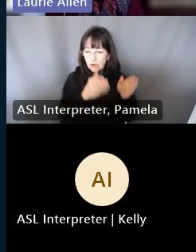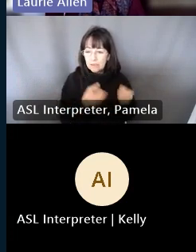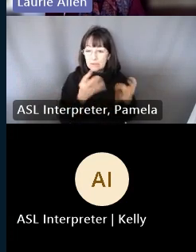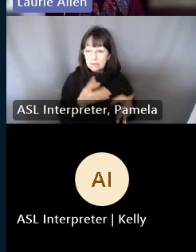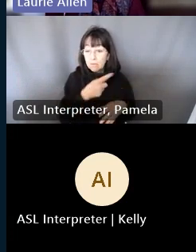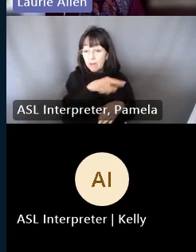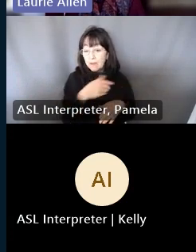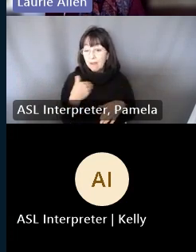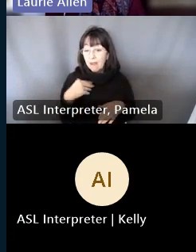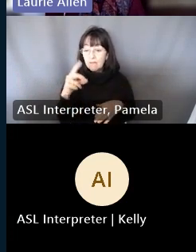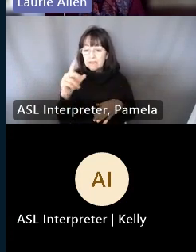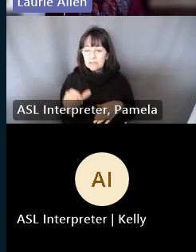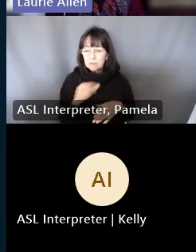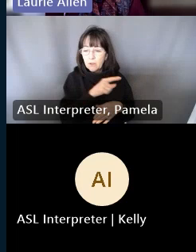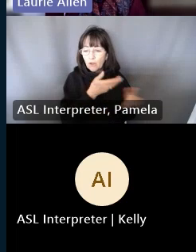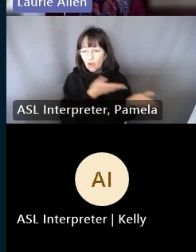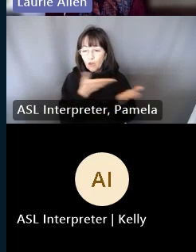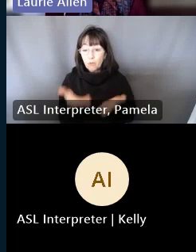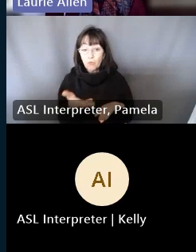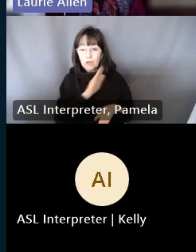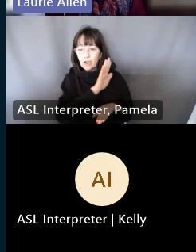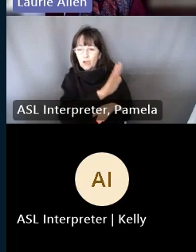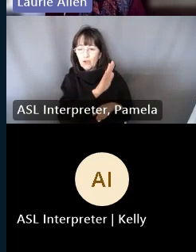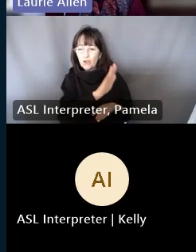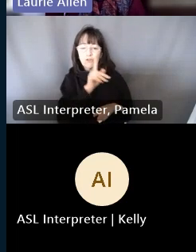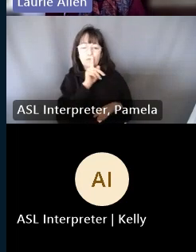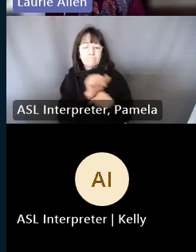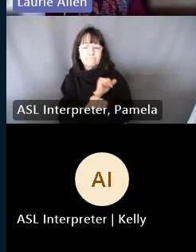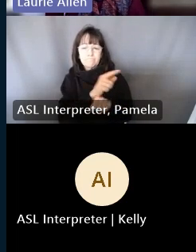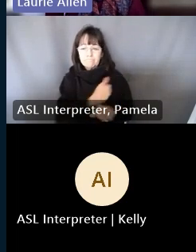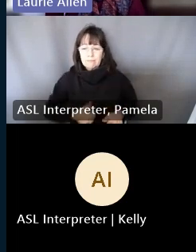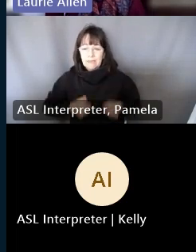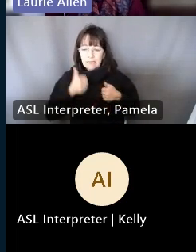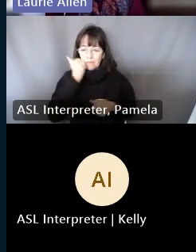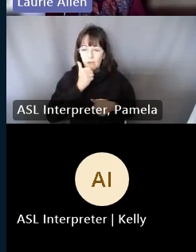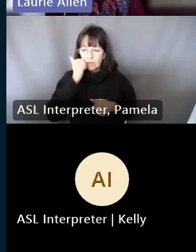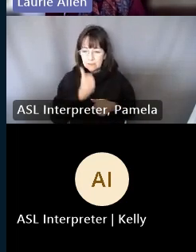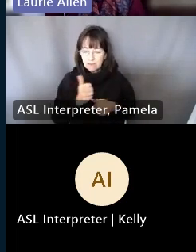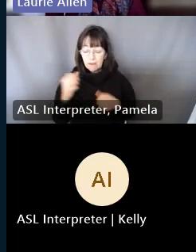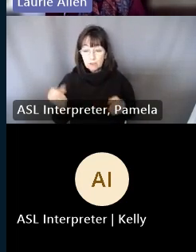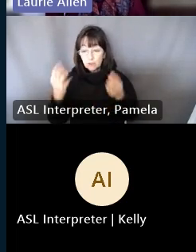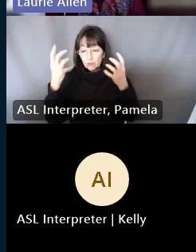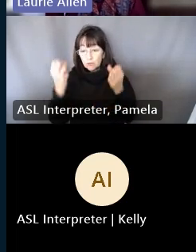So they're bringing that lived experience into our product making, and Sign Language View is a great example.